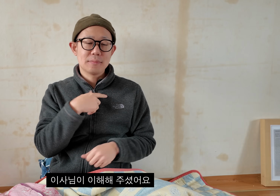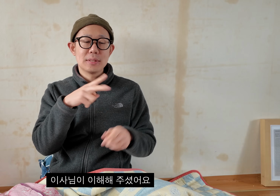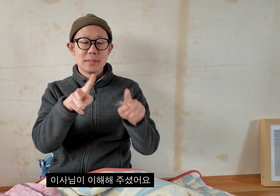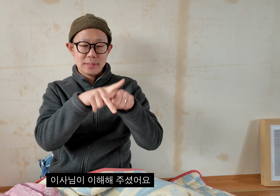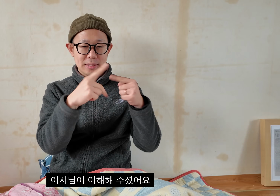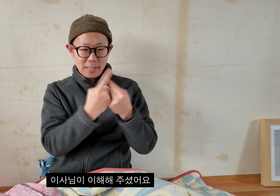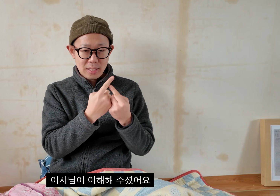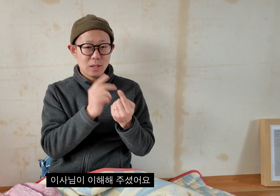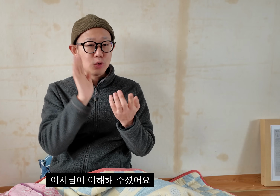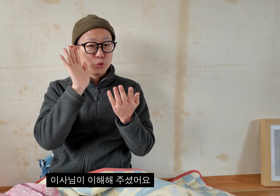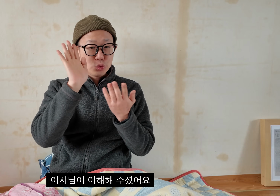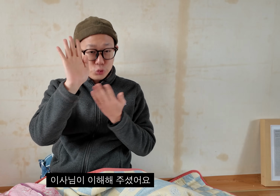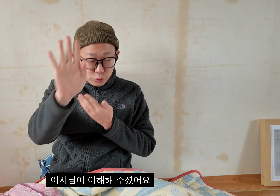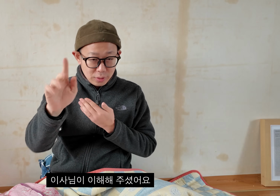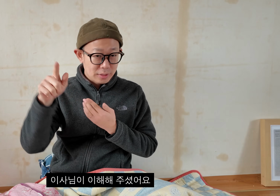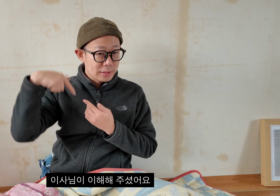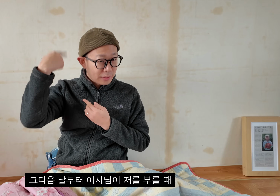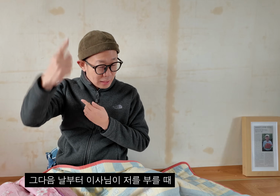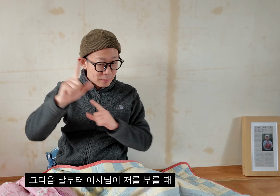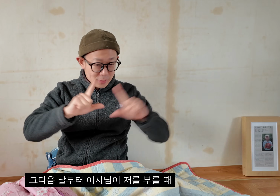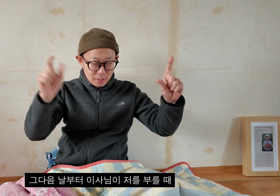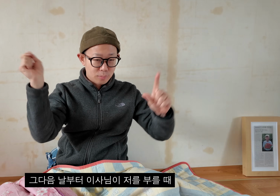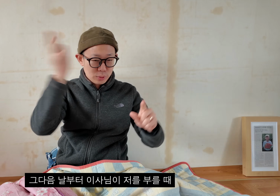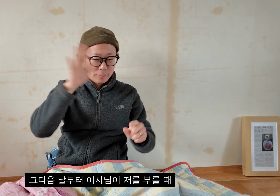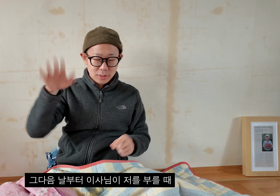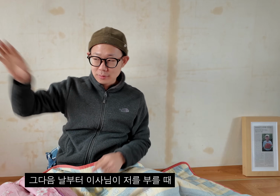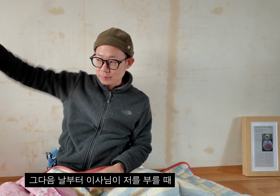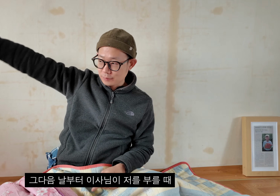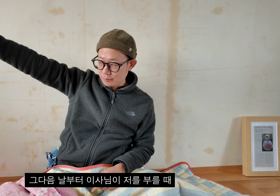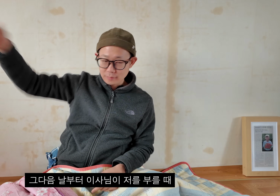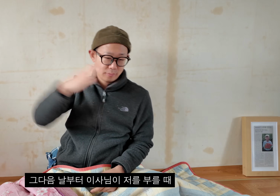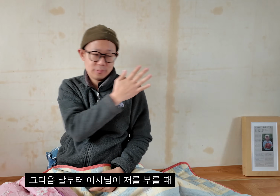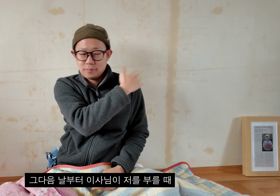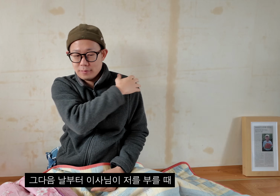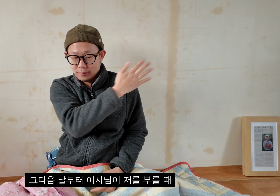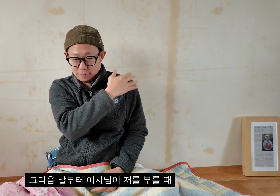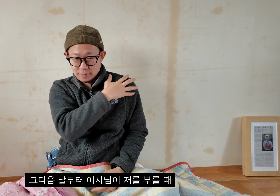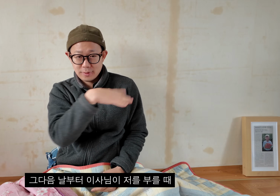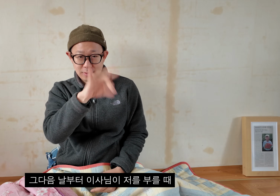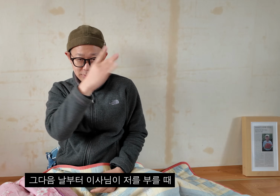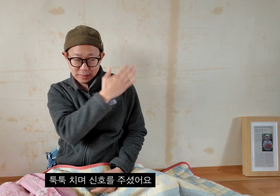He understood. From the next day,